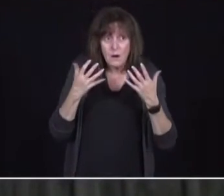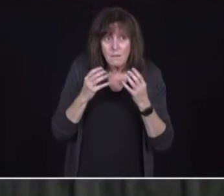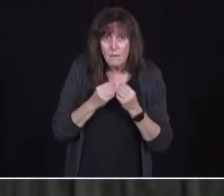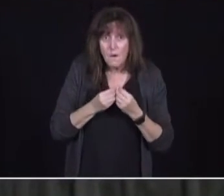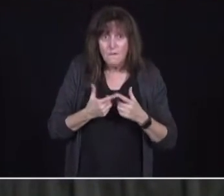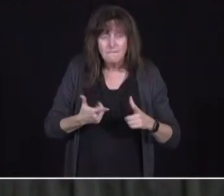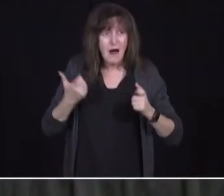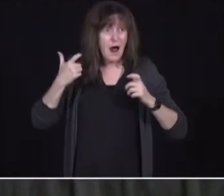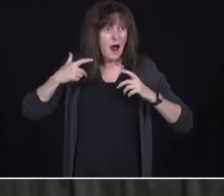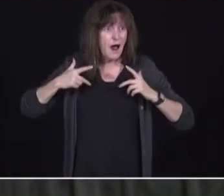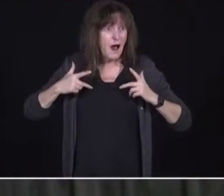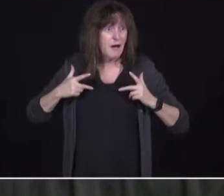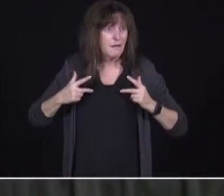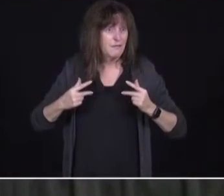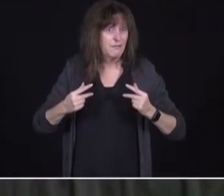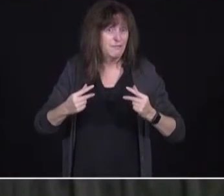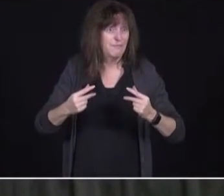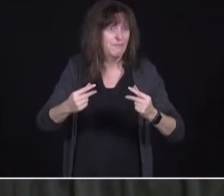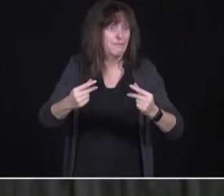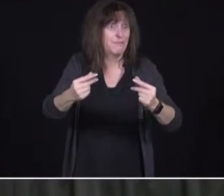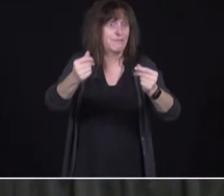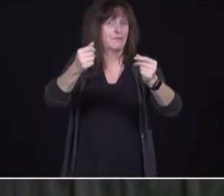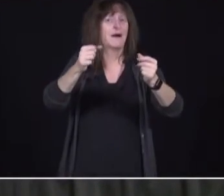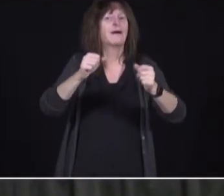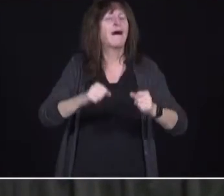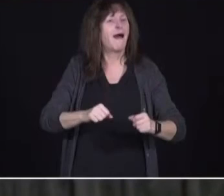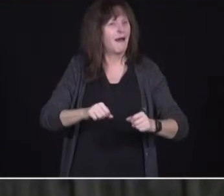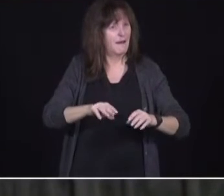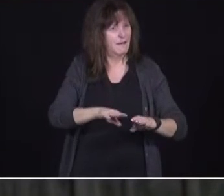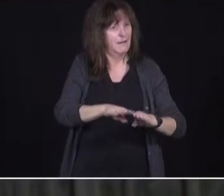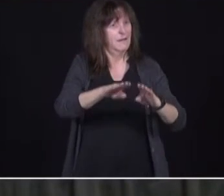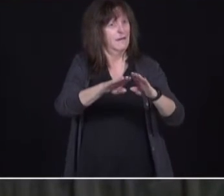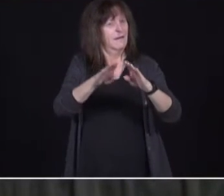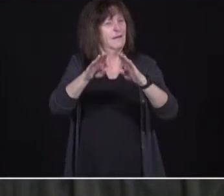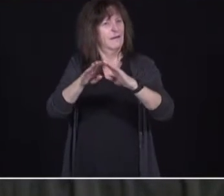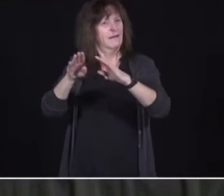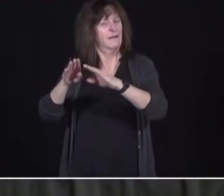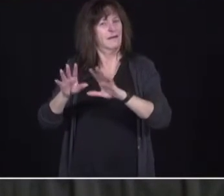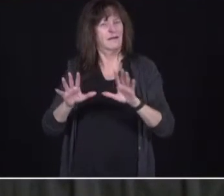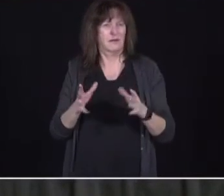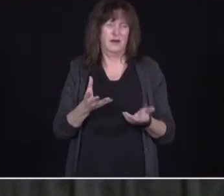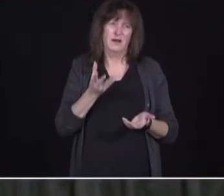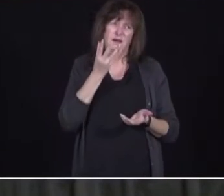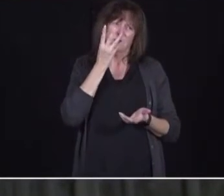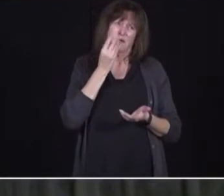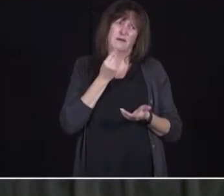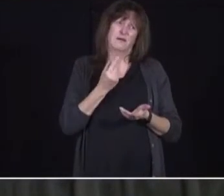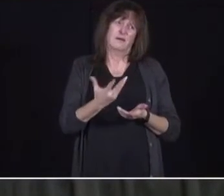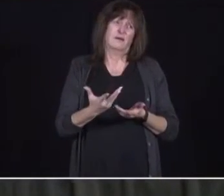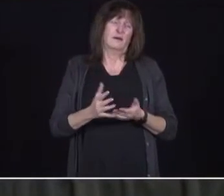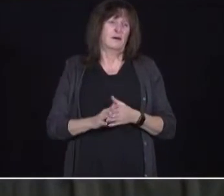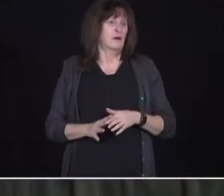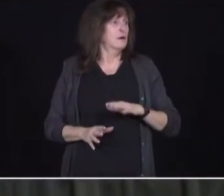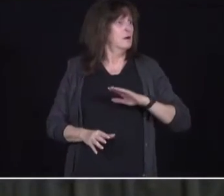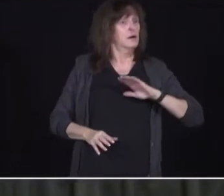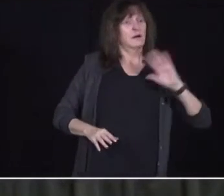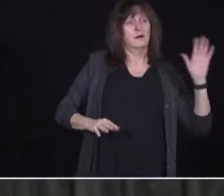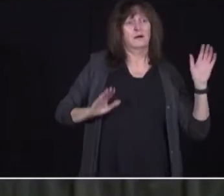I'm doing everything I can to make sure that we get back to normal and get them back on their feet we have to focus on the vaccines.